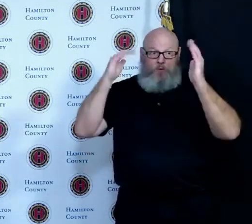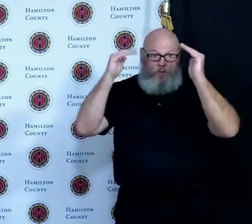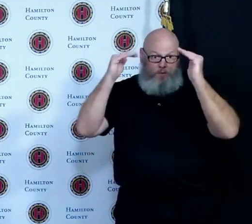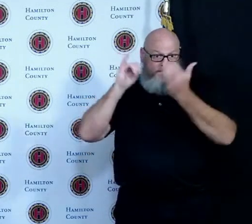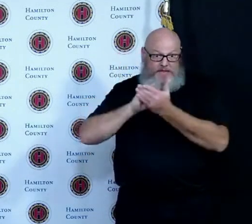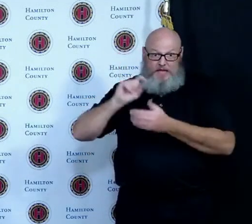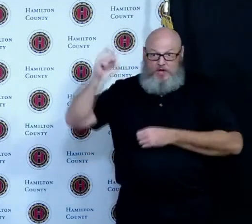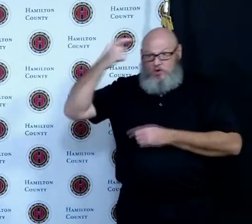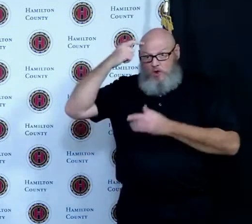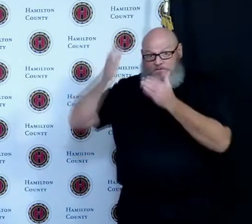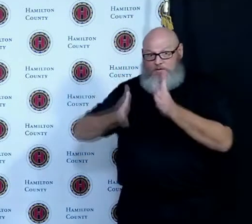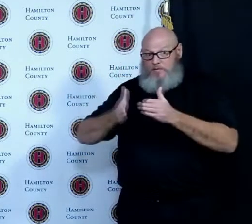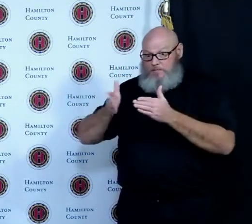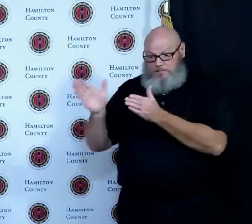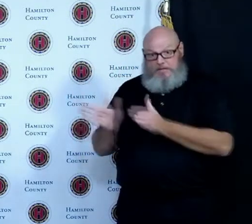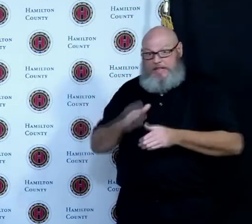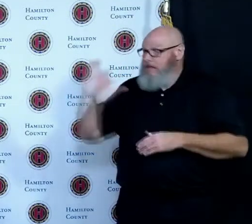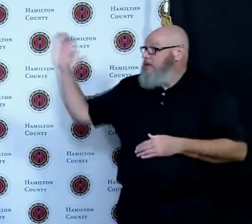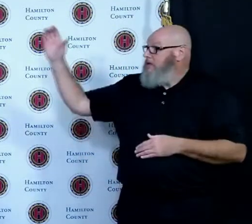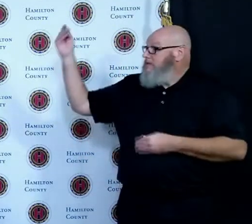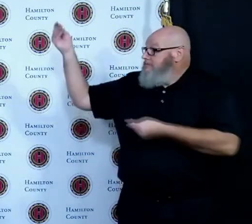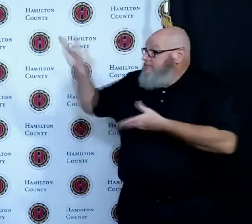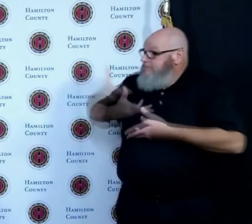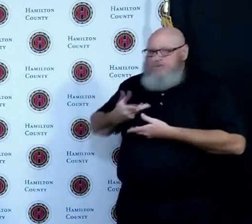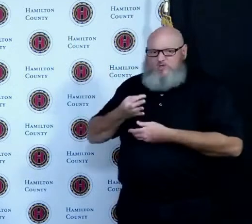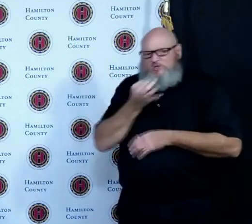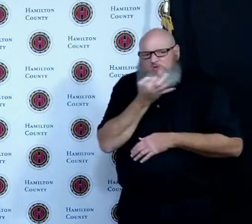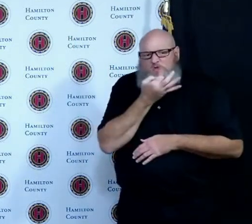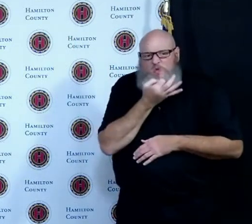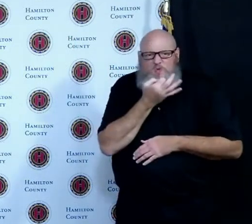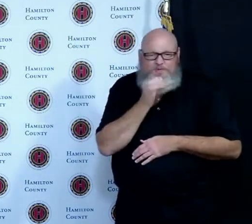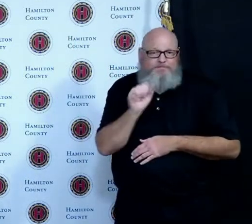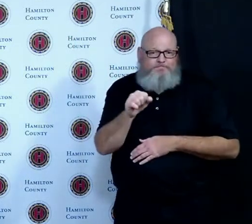within our jurisdiction that once vaccine I think it's critical that they have access to vaccine